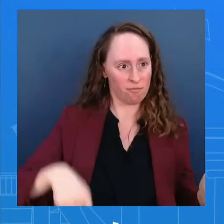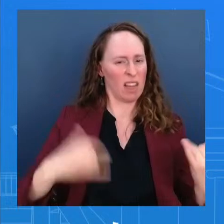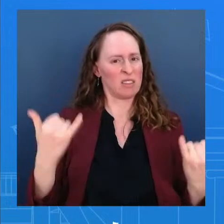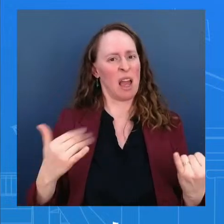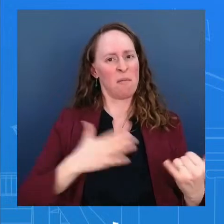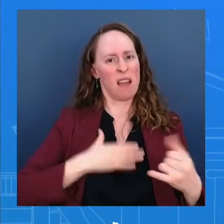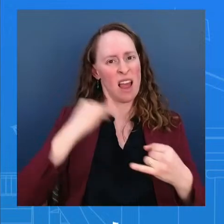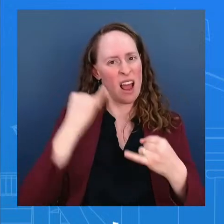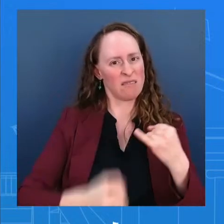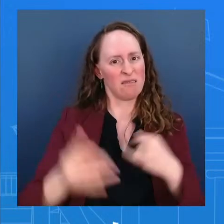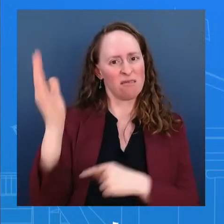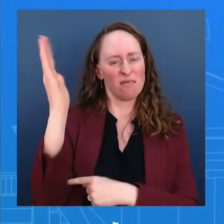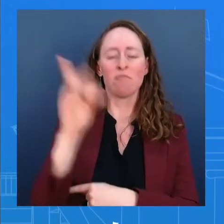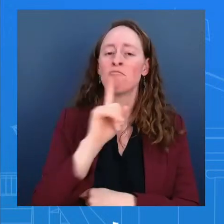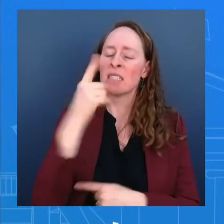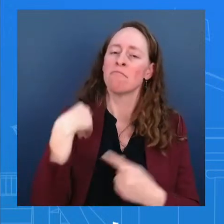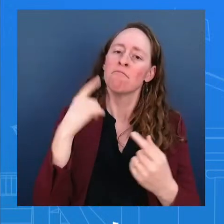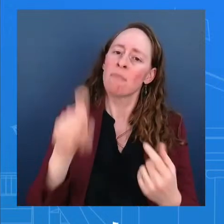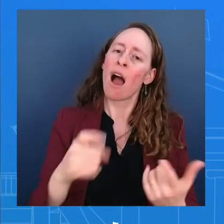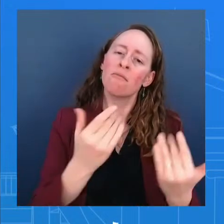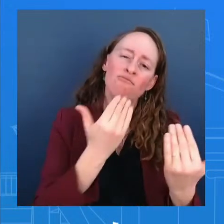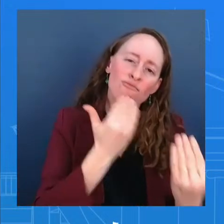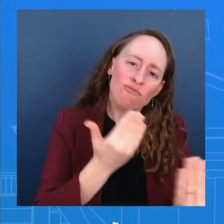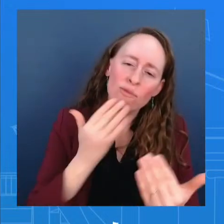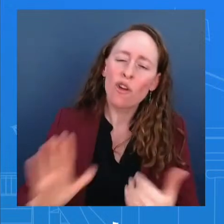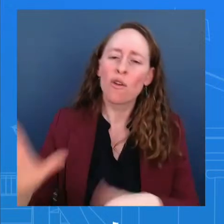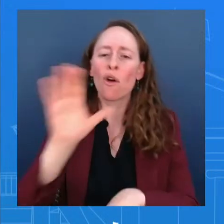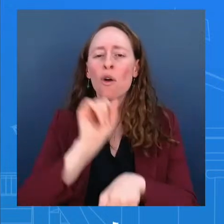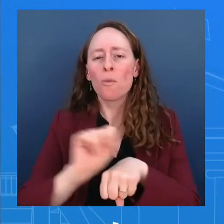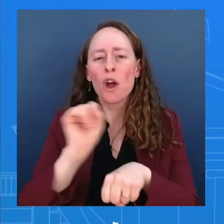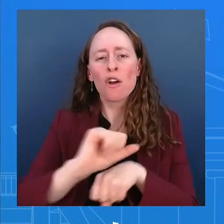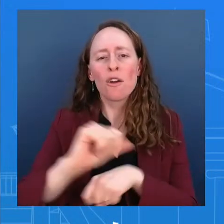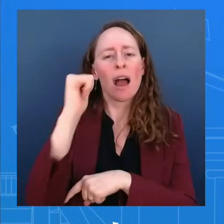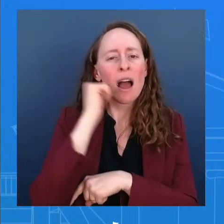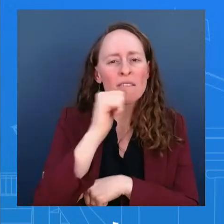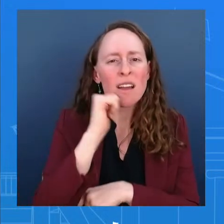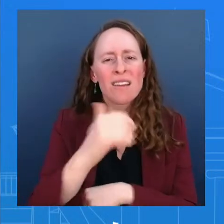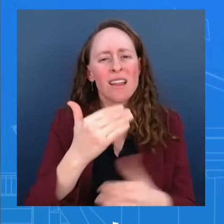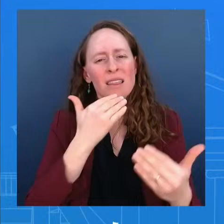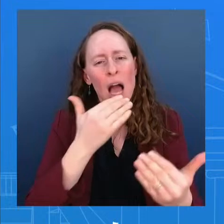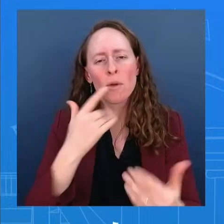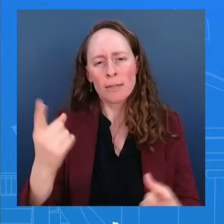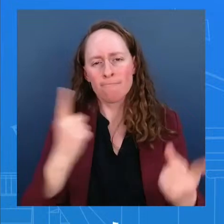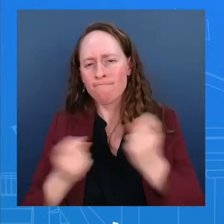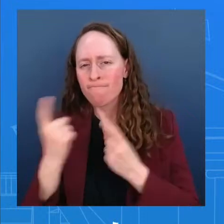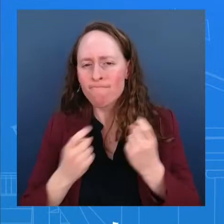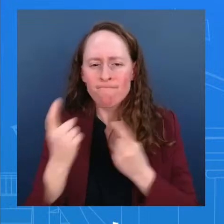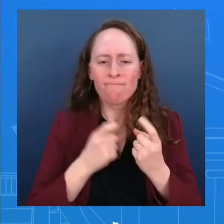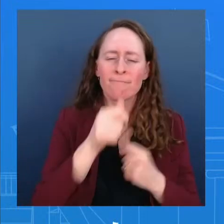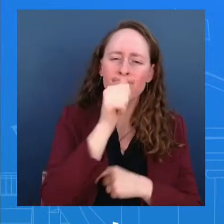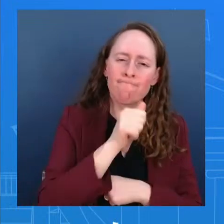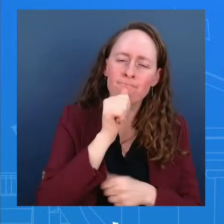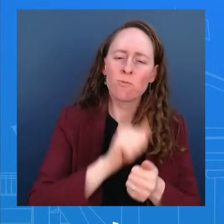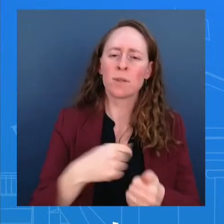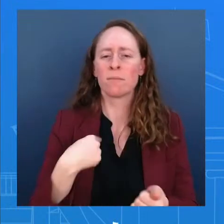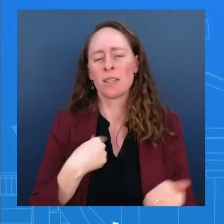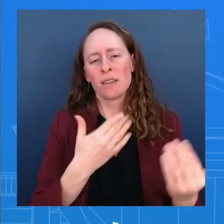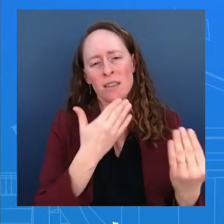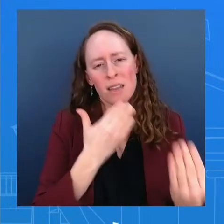And thank you for putting up with me. It’s been an honor to be able to really try to illuminate these issues through tough, probing,